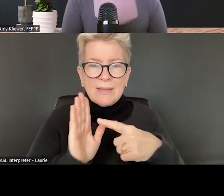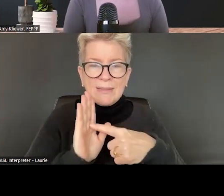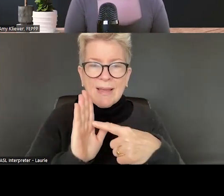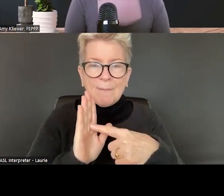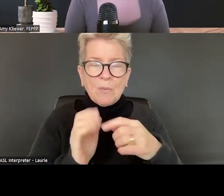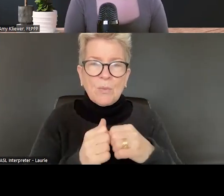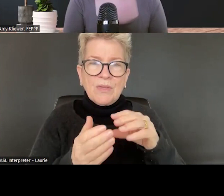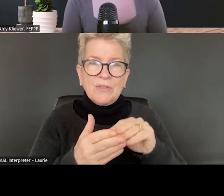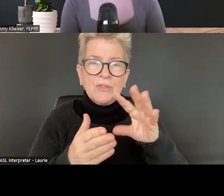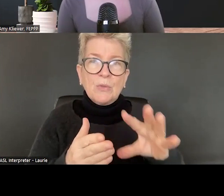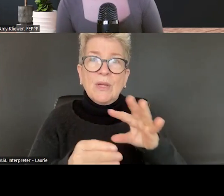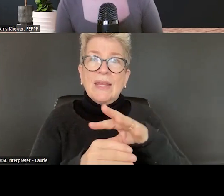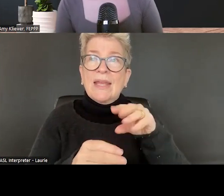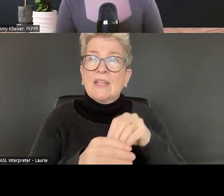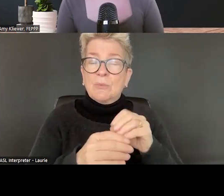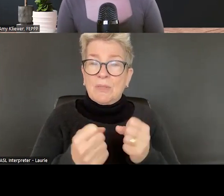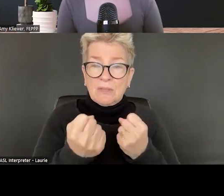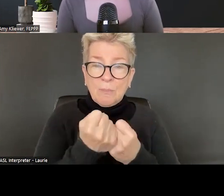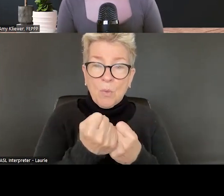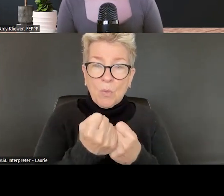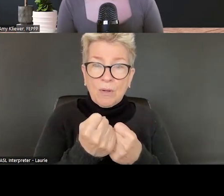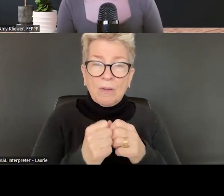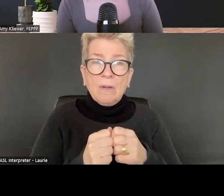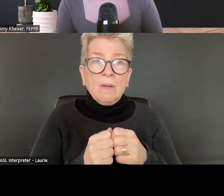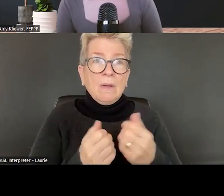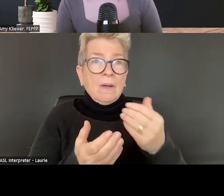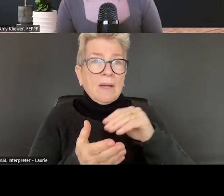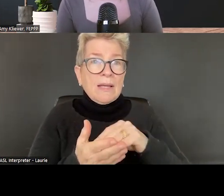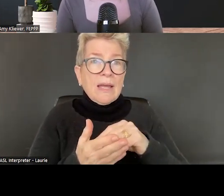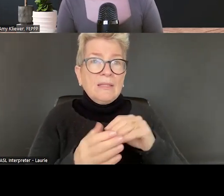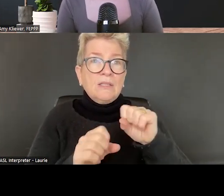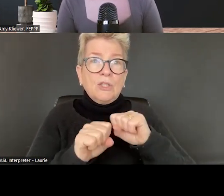engagement and support. Again, with the social emotional learning department,